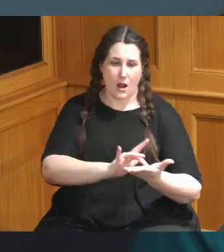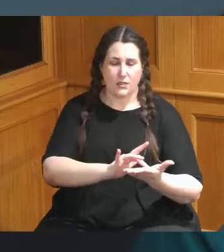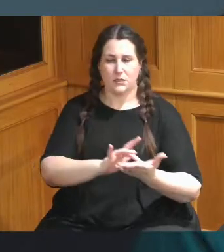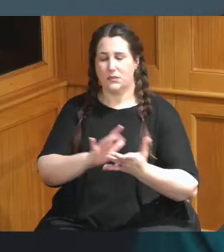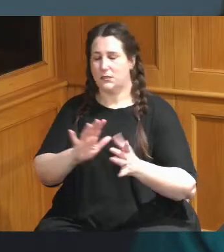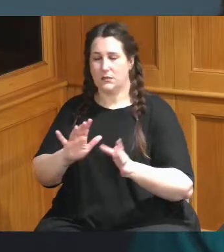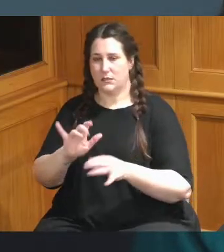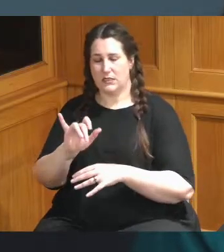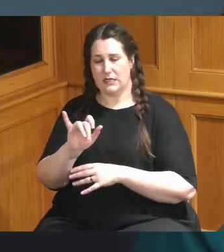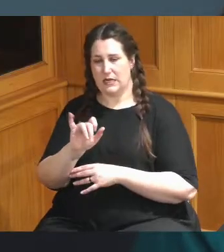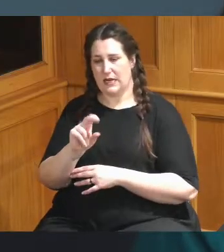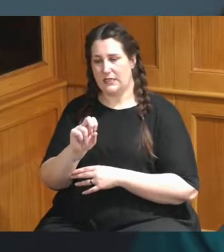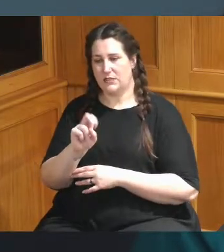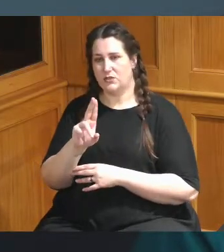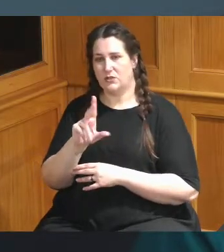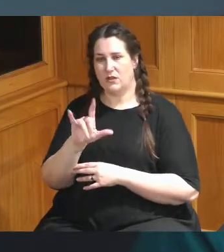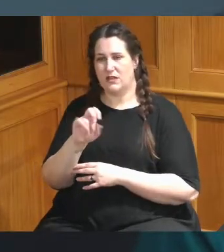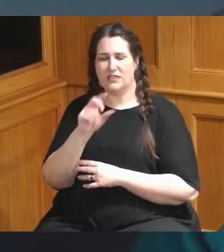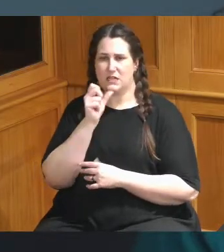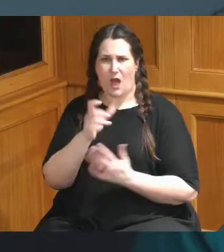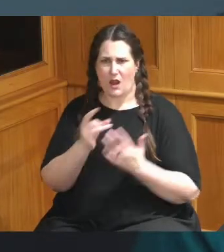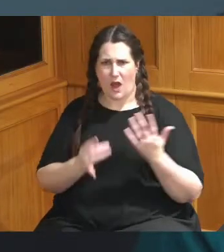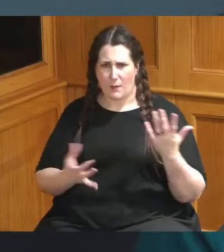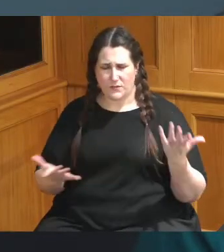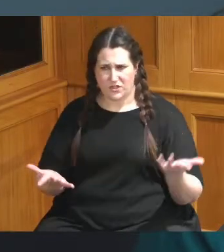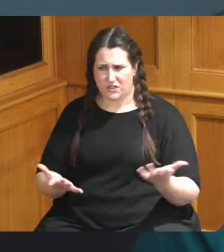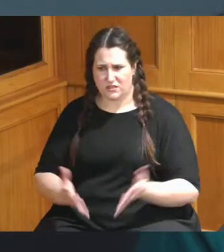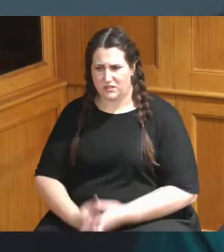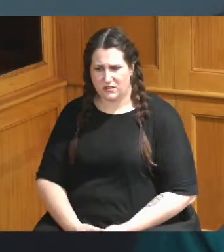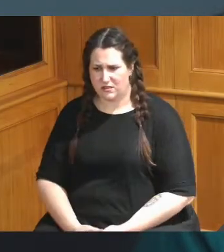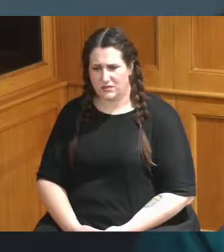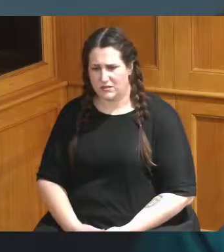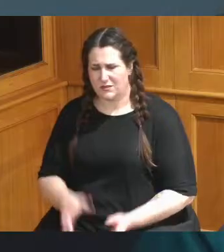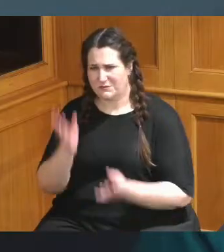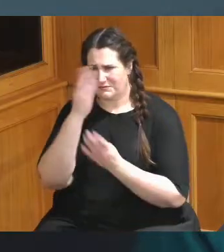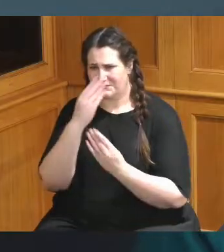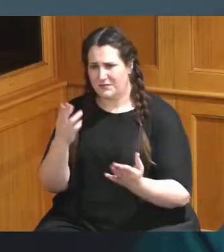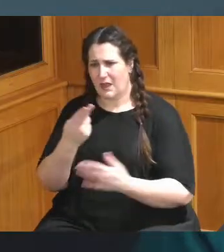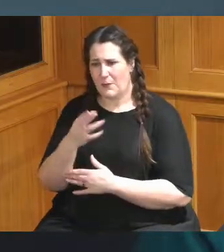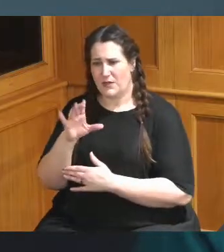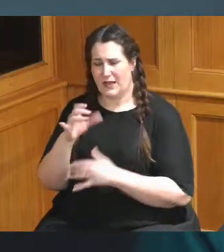is non it's not optional. So just wanted to let people know that Hamilton County now has joined